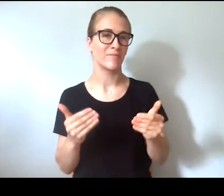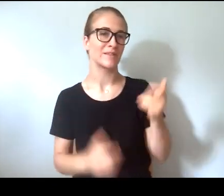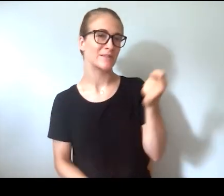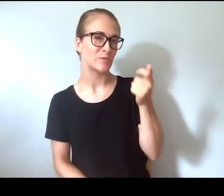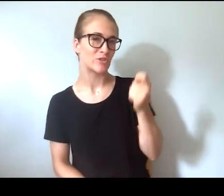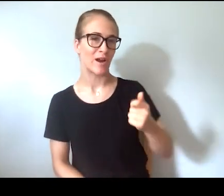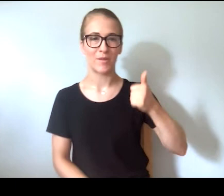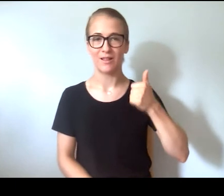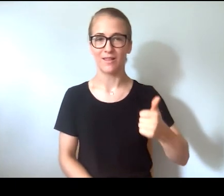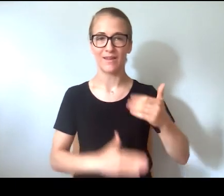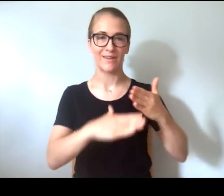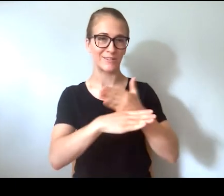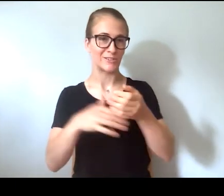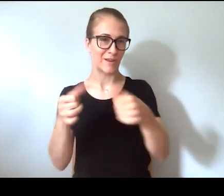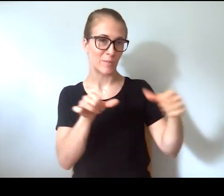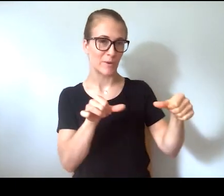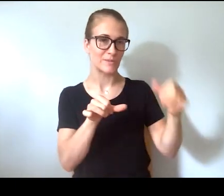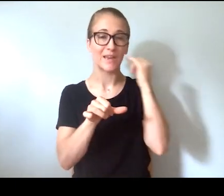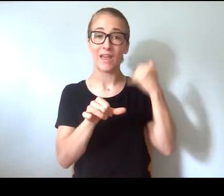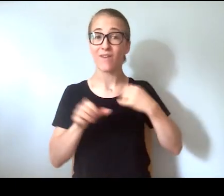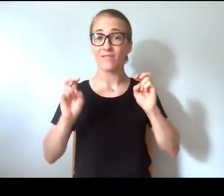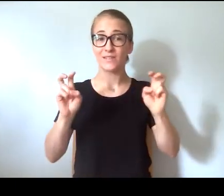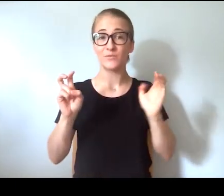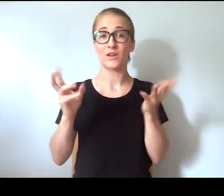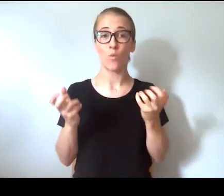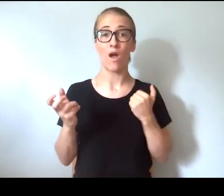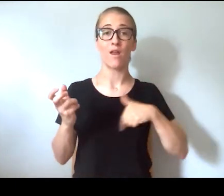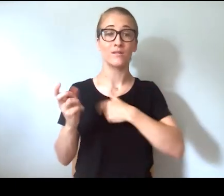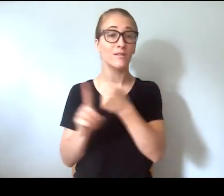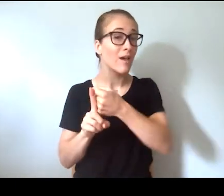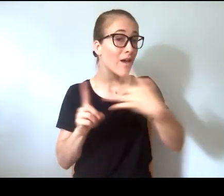like, and share this post. If there is a subject you would like us to discuss,